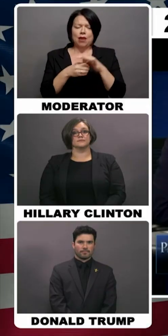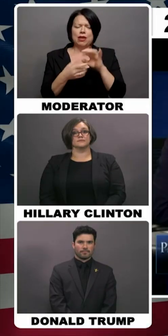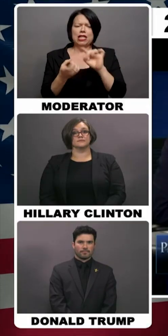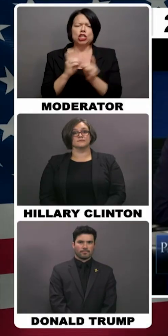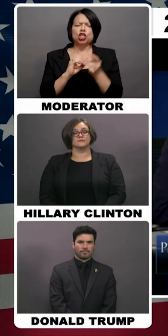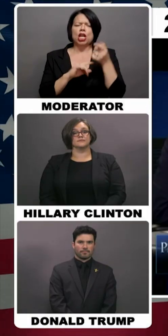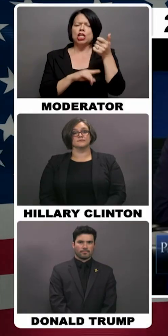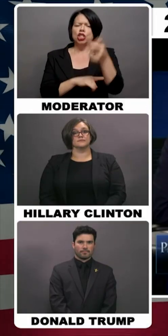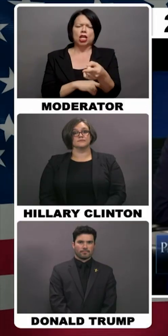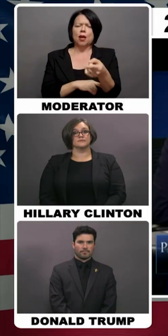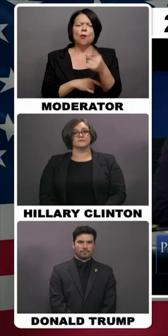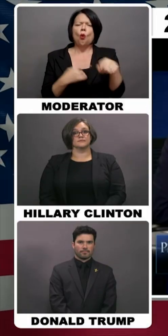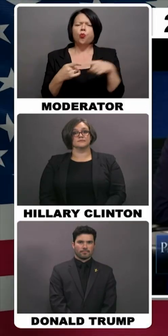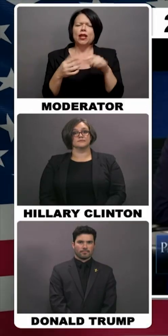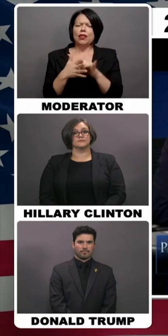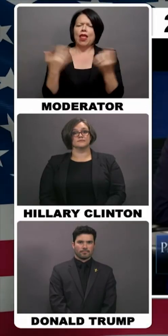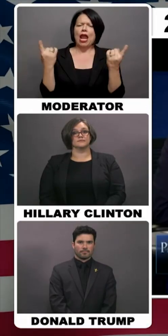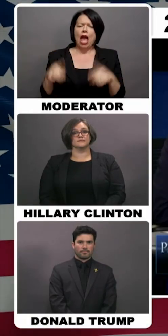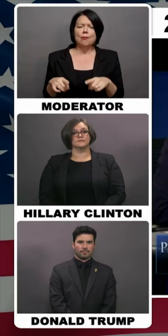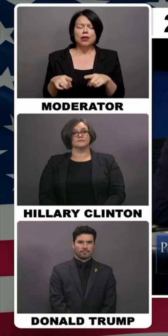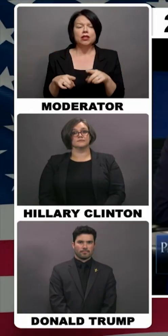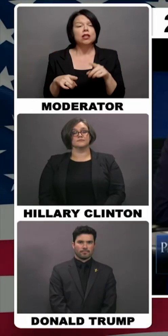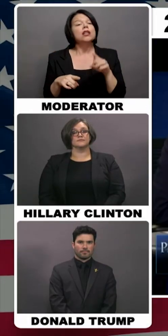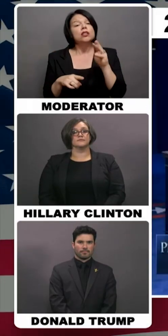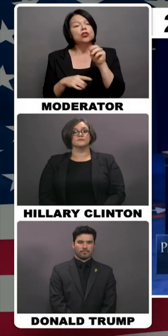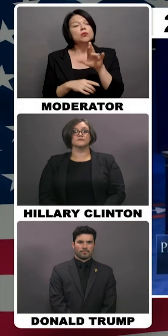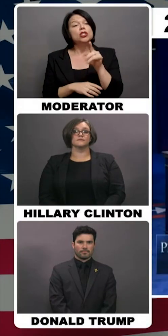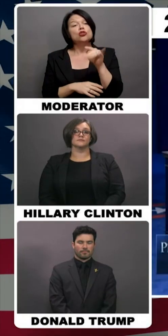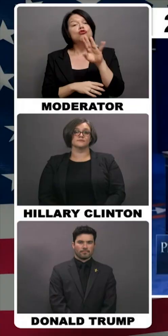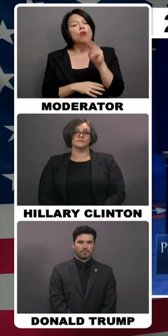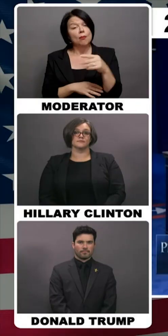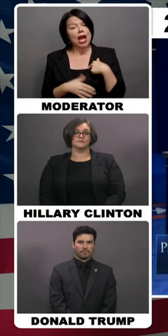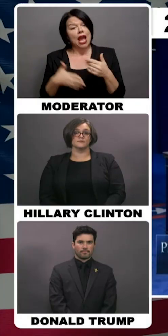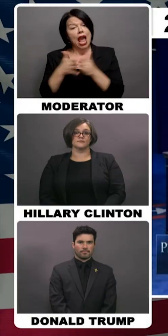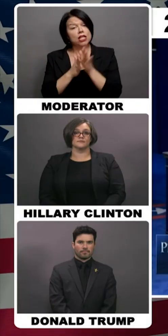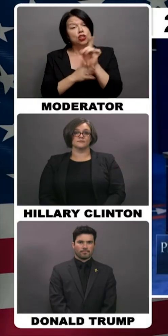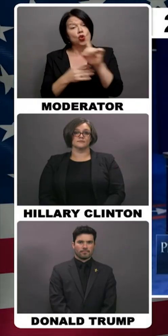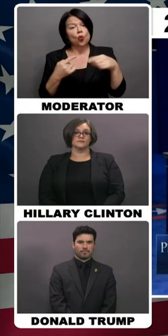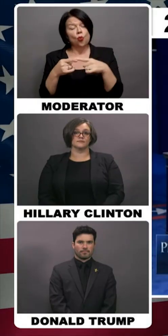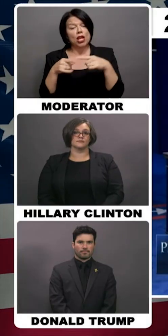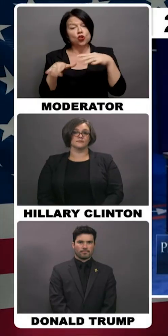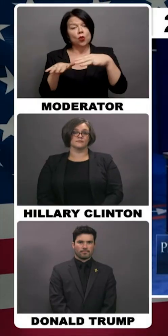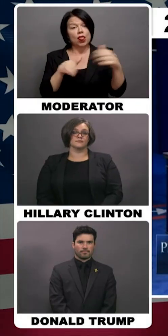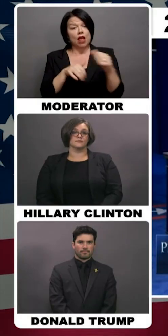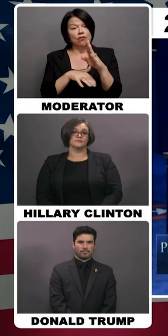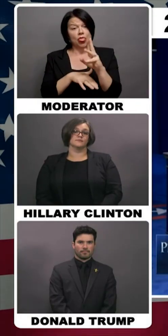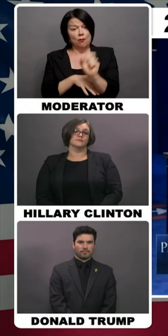When did that happen? So Mr. Trump, let me add to that. When you walked off that bus at age 59,